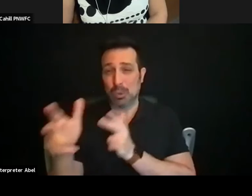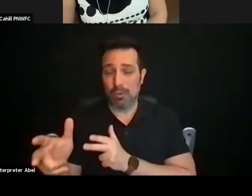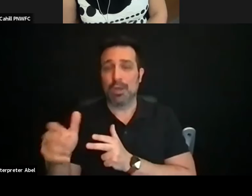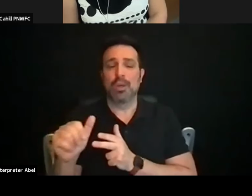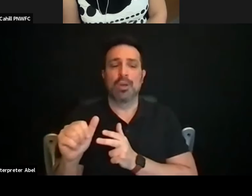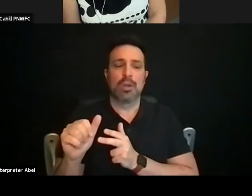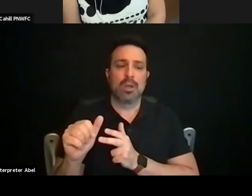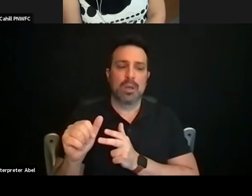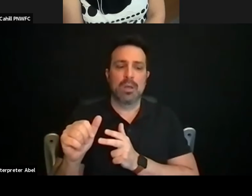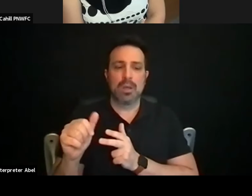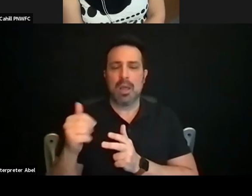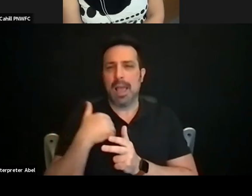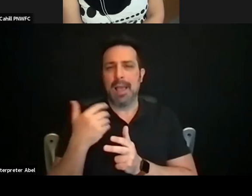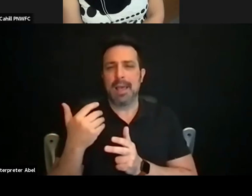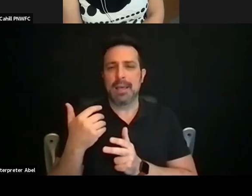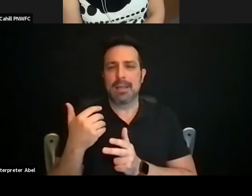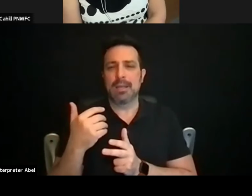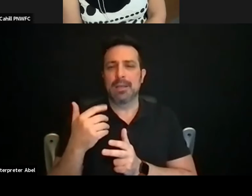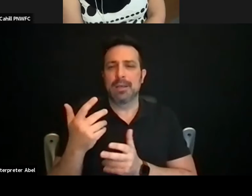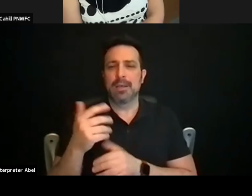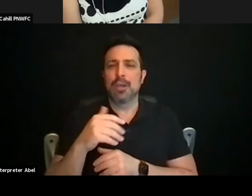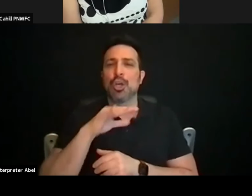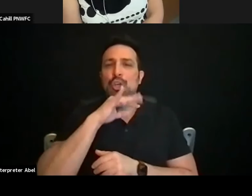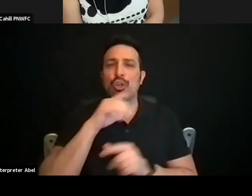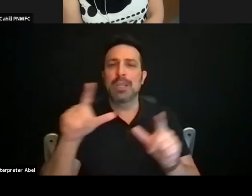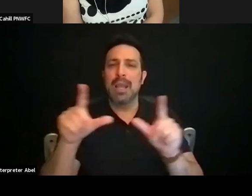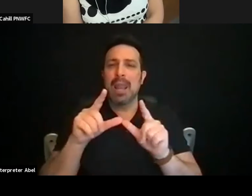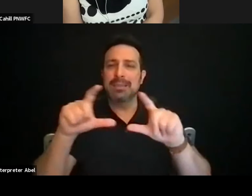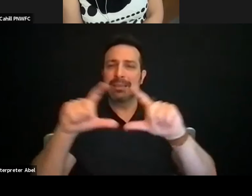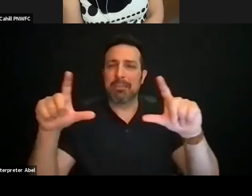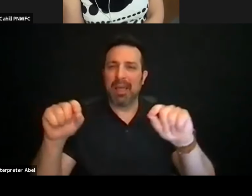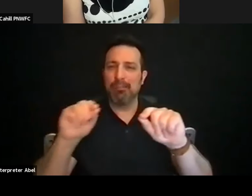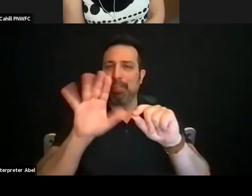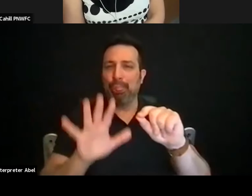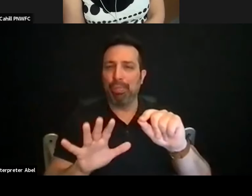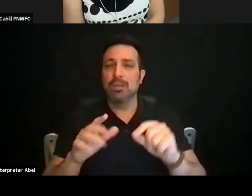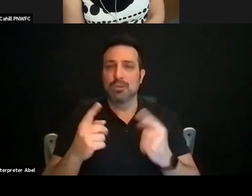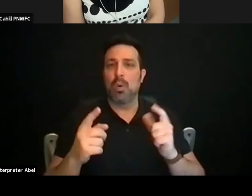I want everyone to feel safe. I want everyone to get home safe. I have been pulled over several times. The most recent time that I was